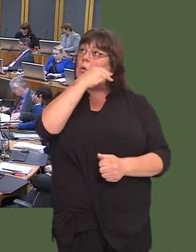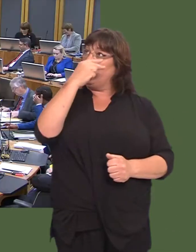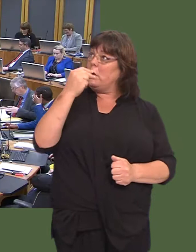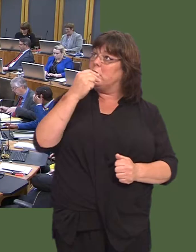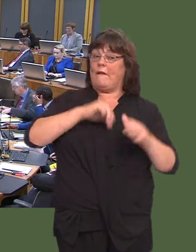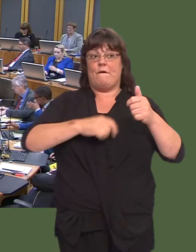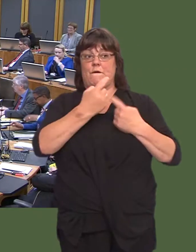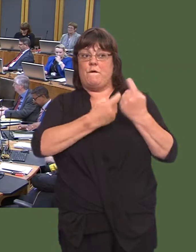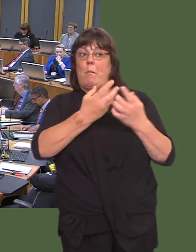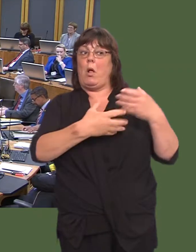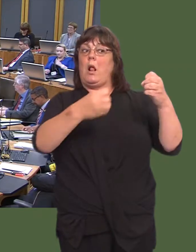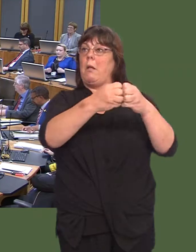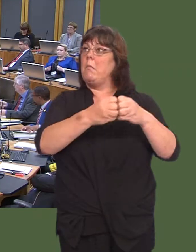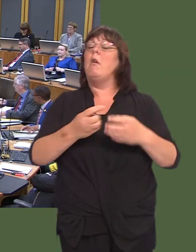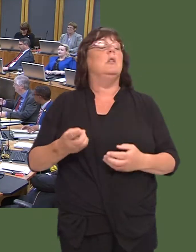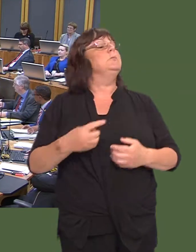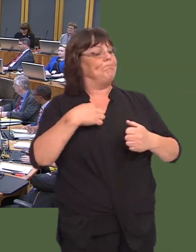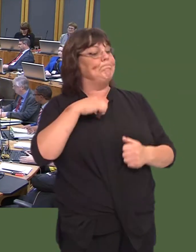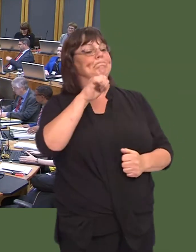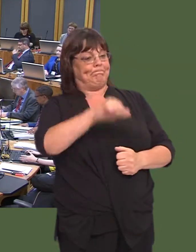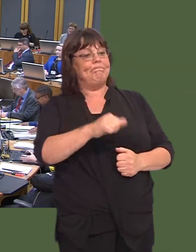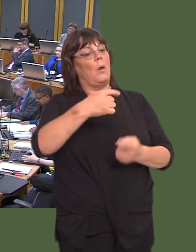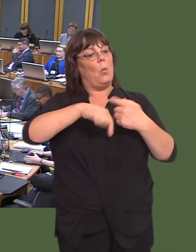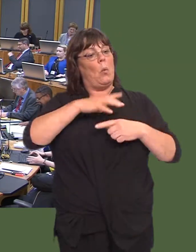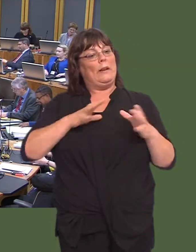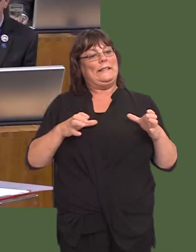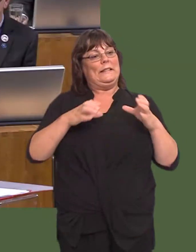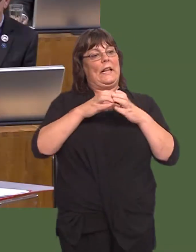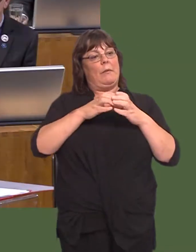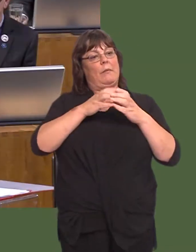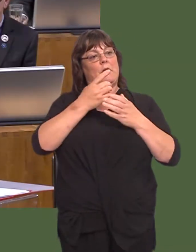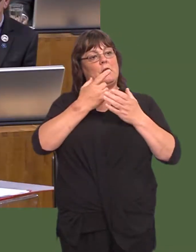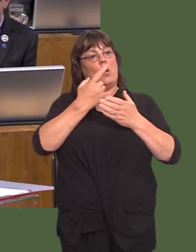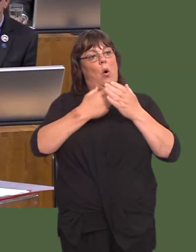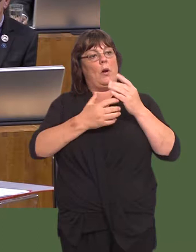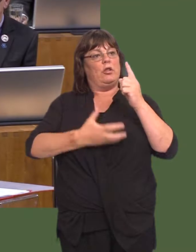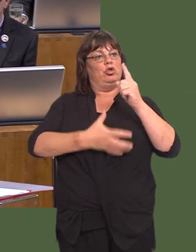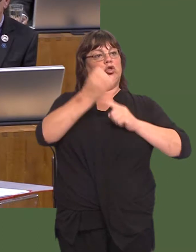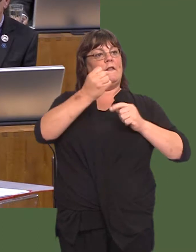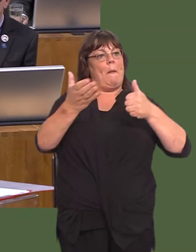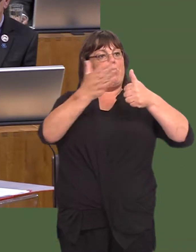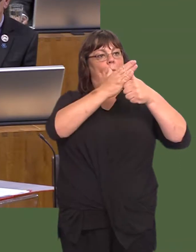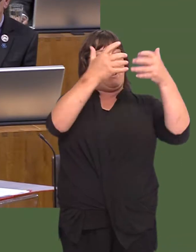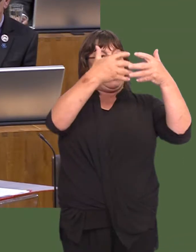Carwyn Jones: Yes, I will. Itís hugely important that we have a team that not just gets into the Premier League, but stays there.